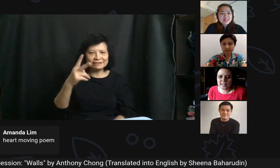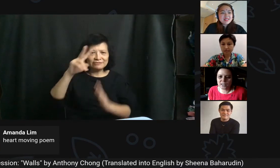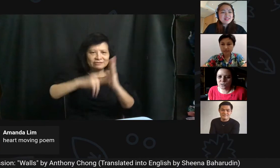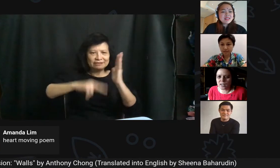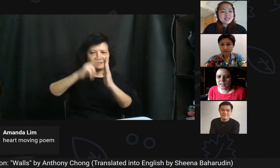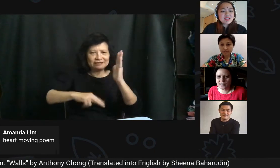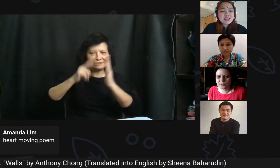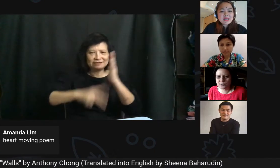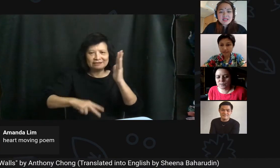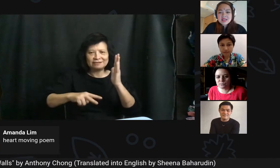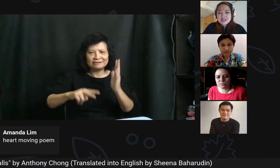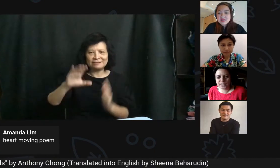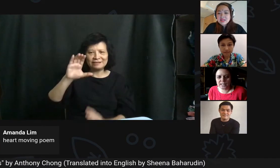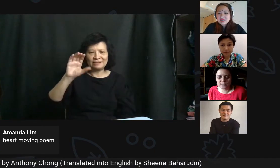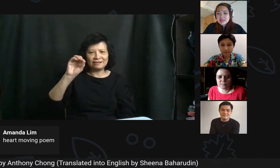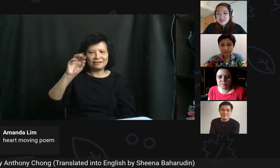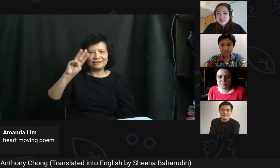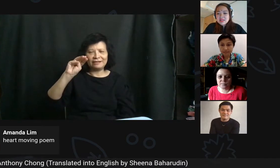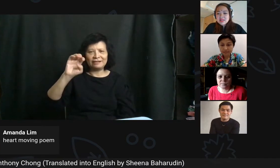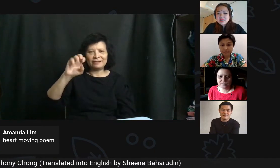Anthony or Ana whose been reading them?